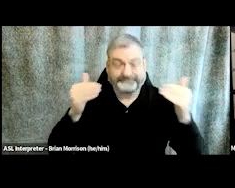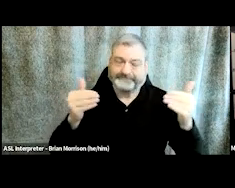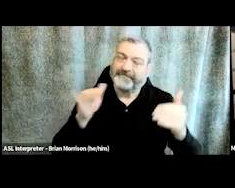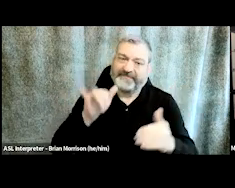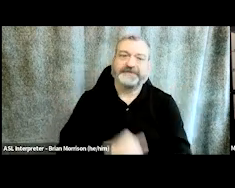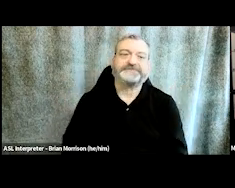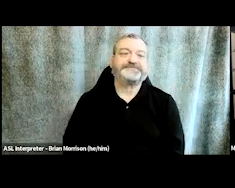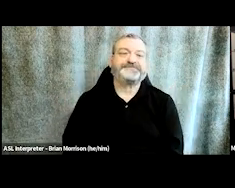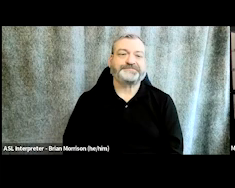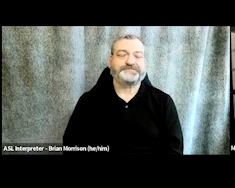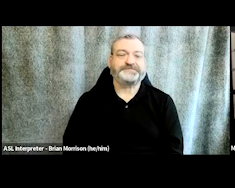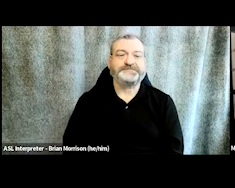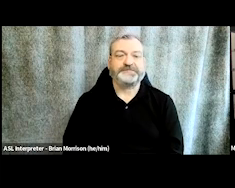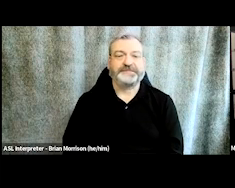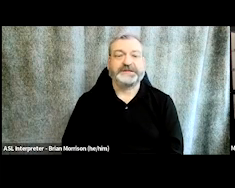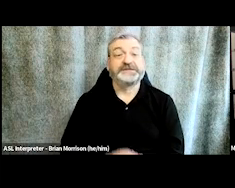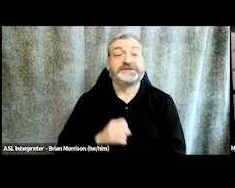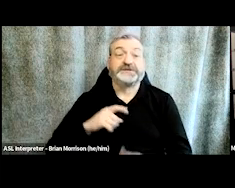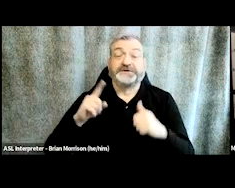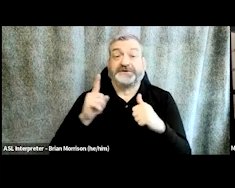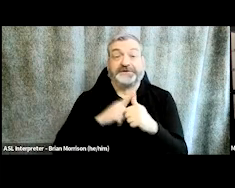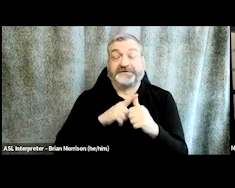So, first of all, the Americans with Disabilities Act,